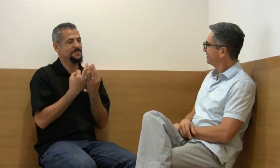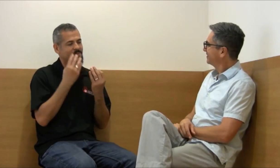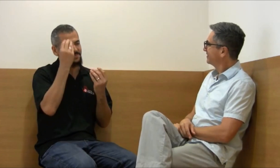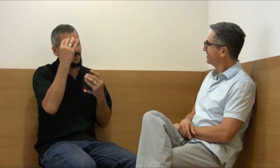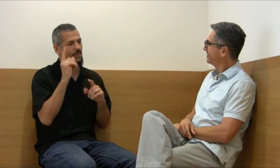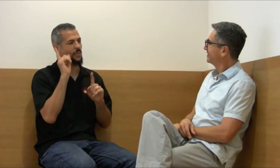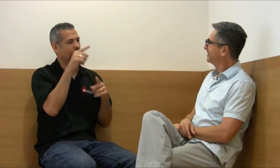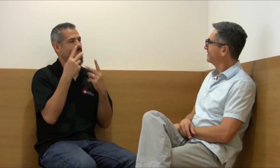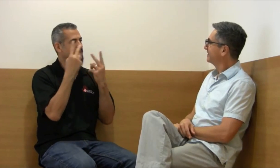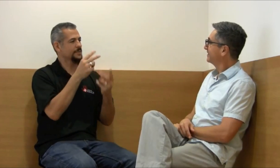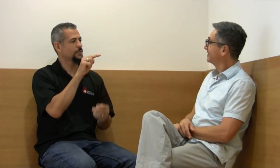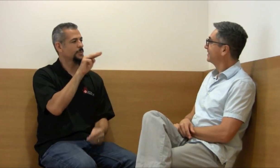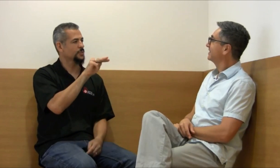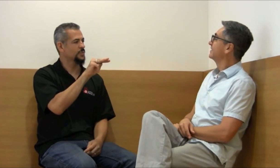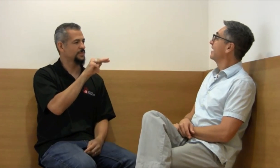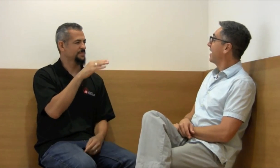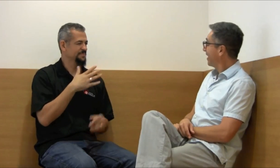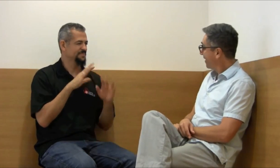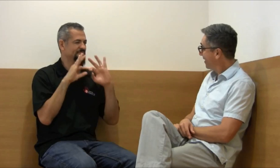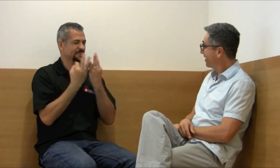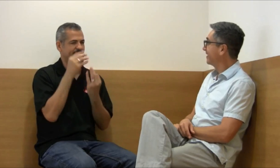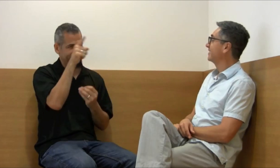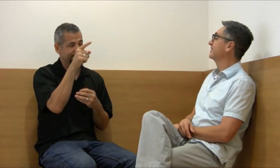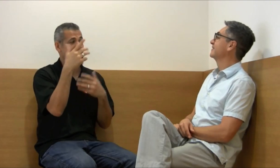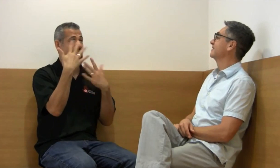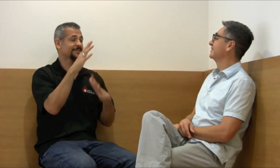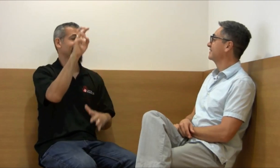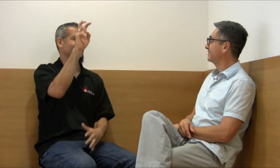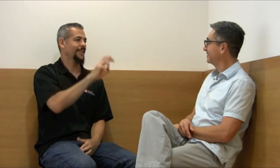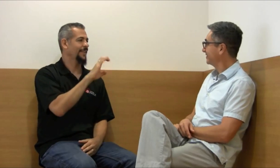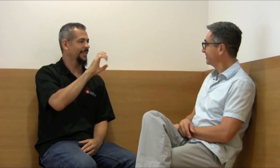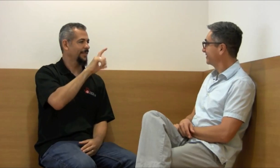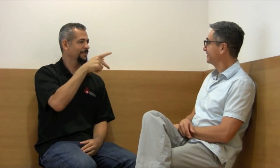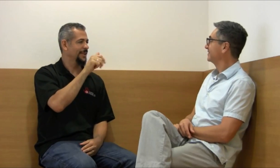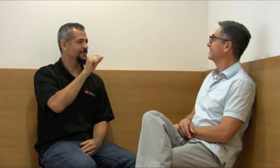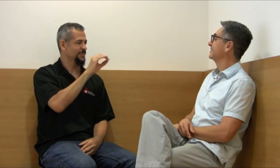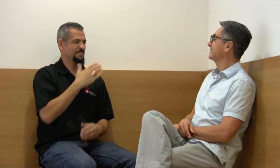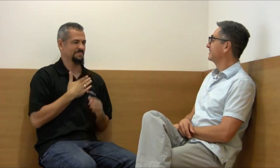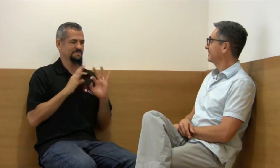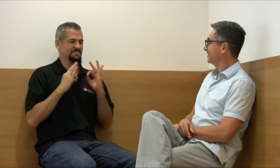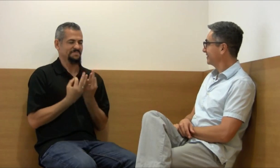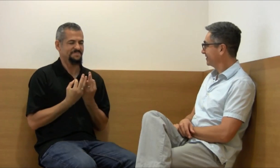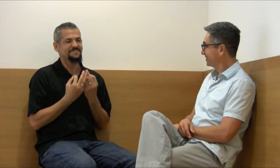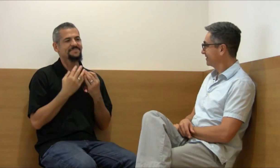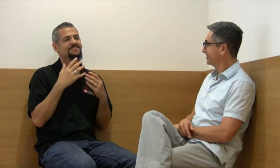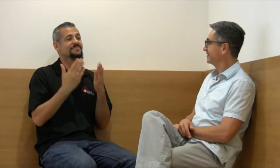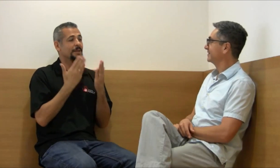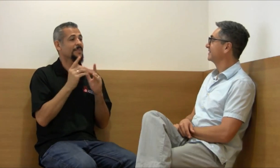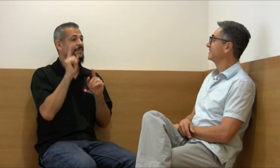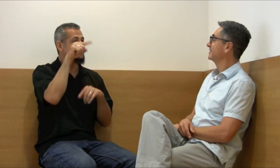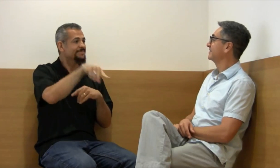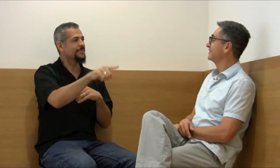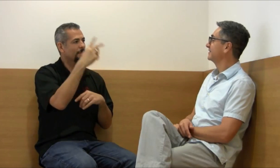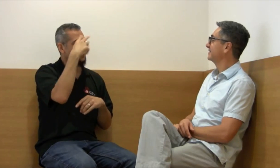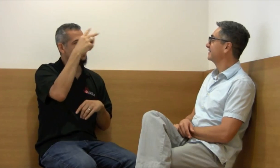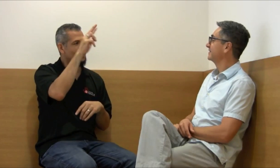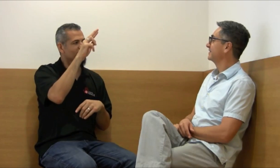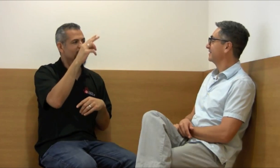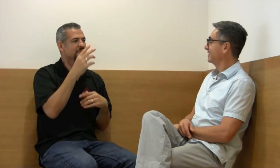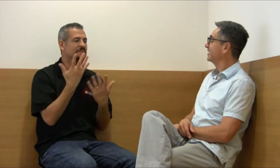My family is thinking about going to visit New Mexico. We’ll visit family in Santa Fe, then head down to El Paso, where my family is located. Maybe we’ll go down into Mexico, too.